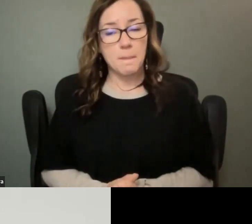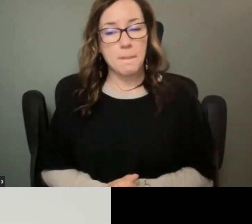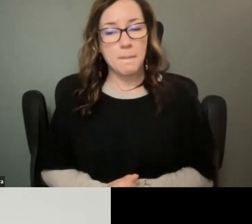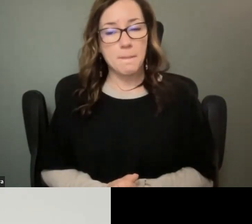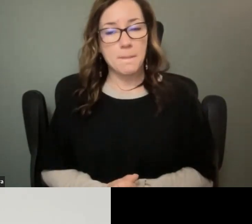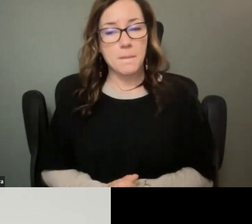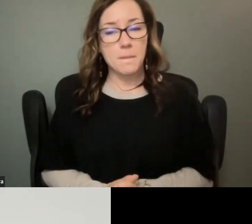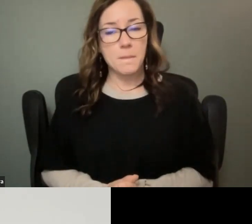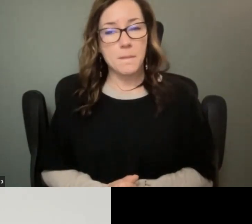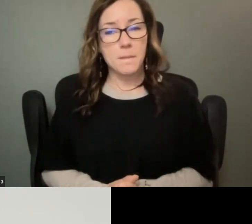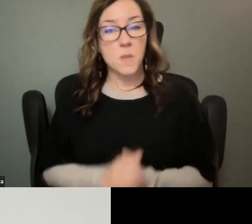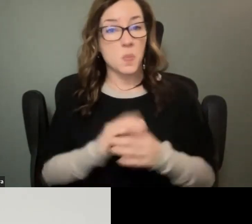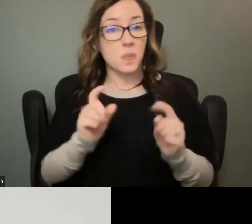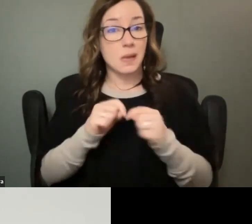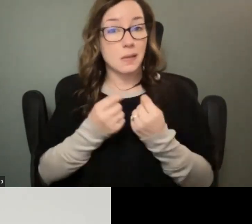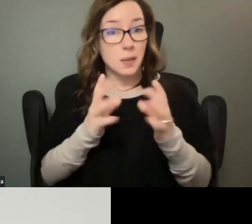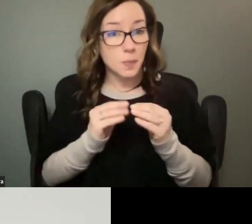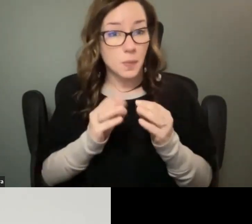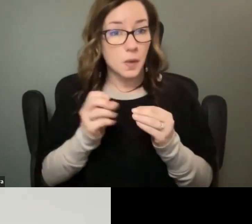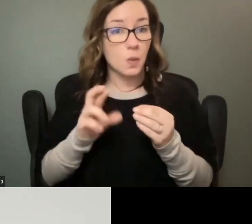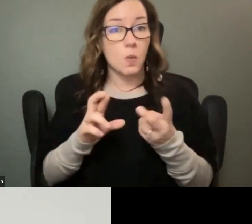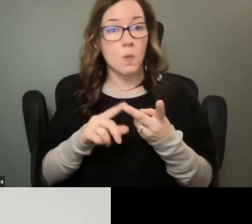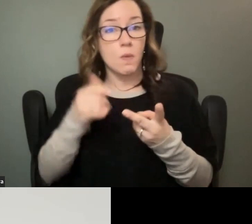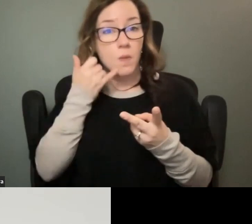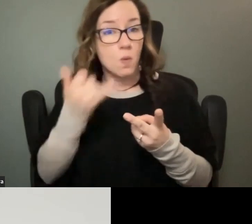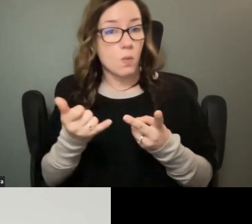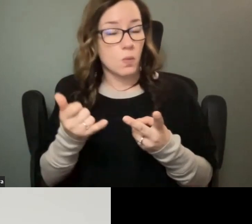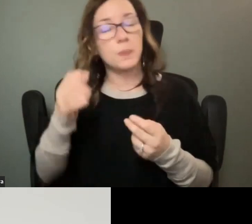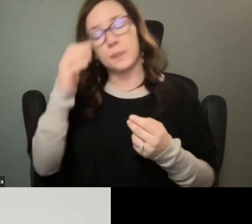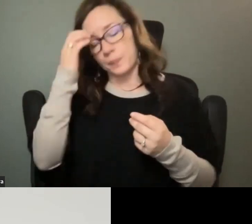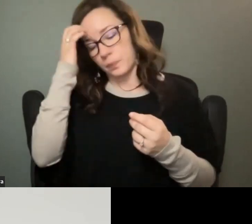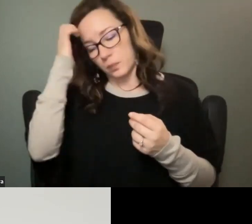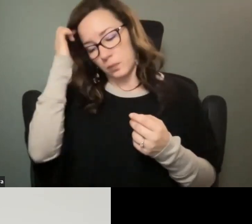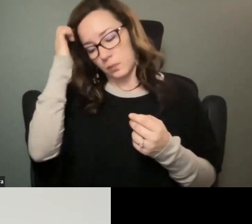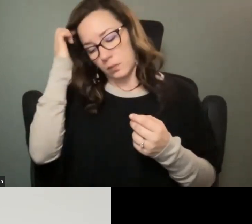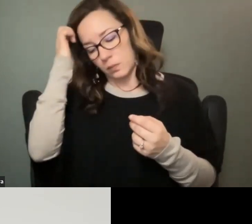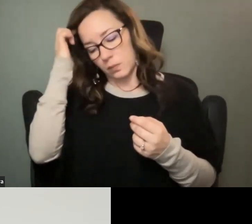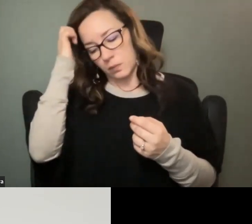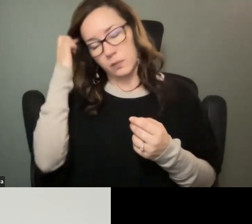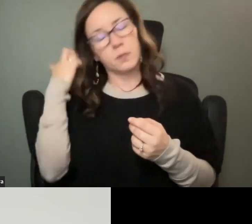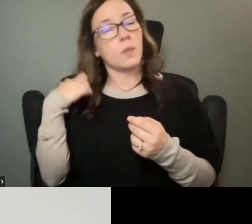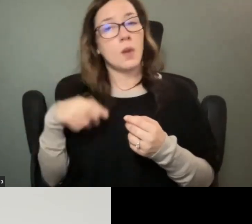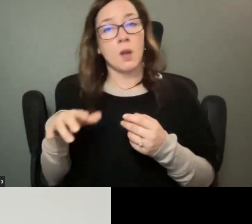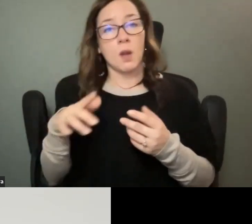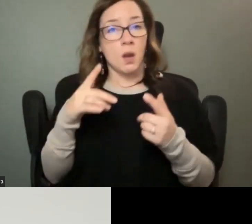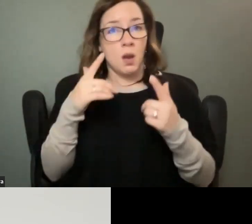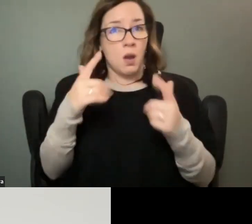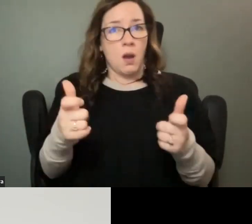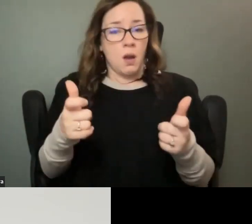teams meeting or by a telephone call